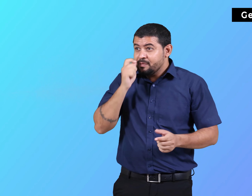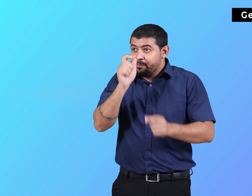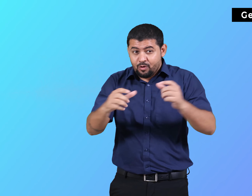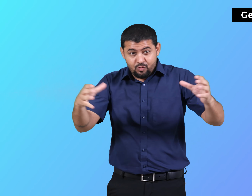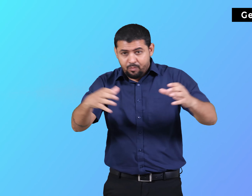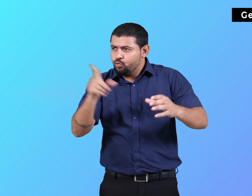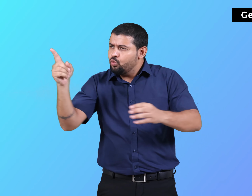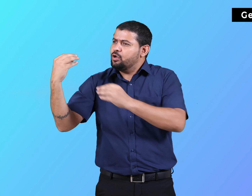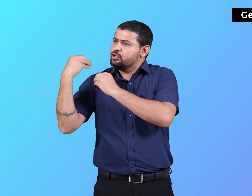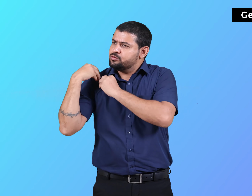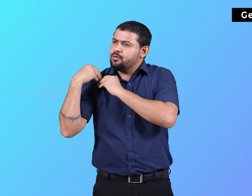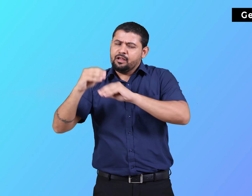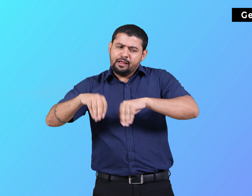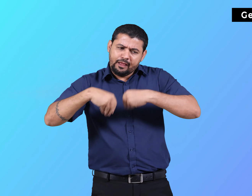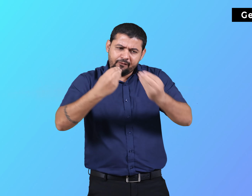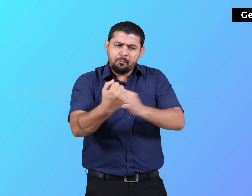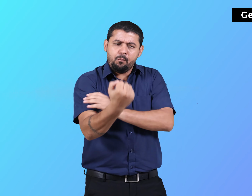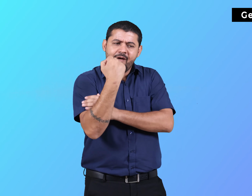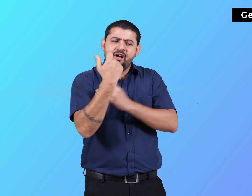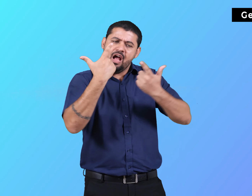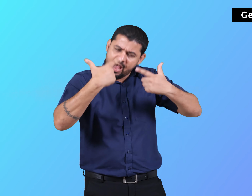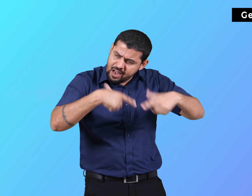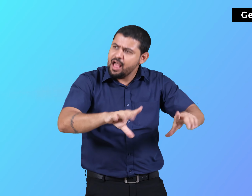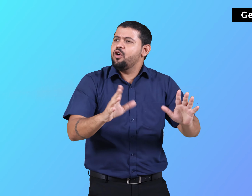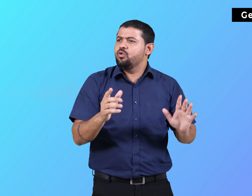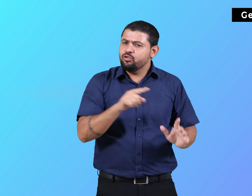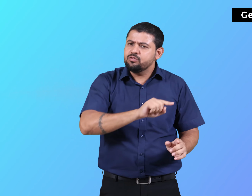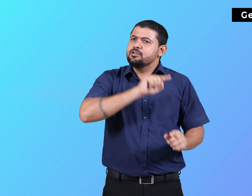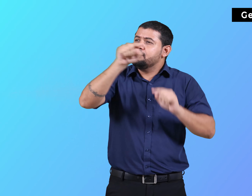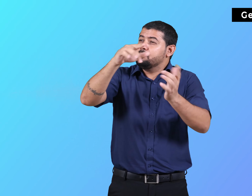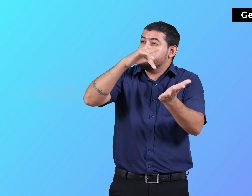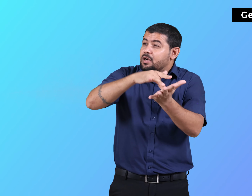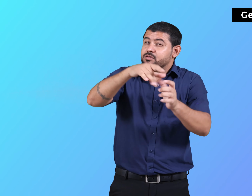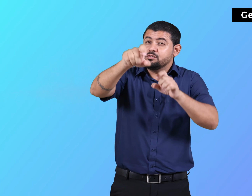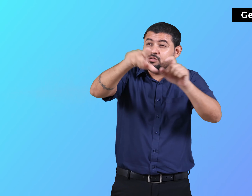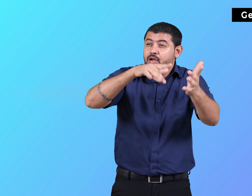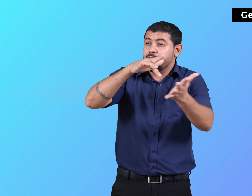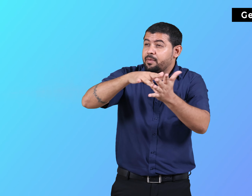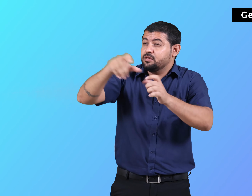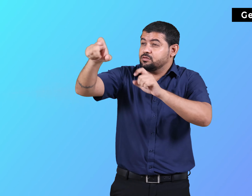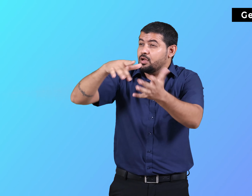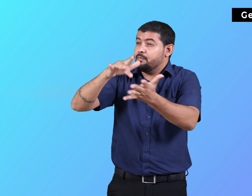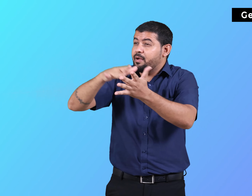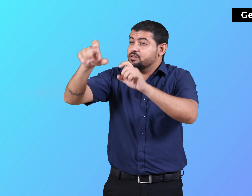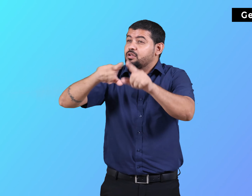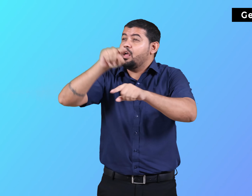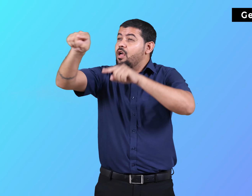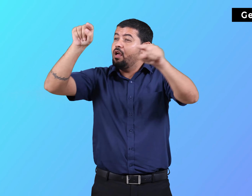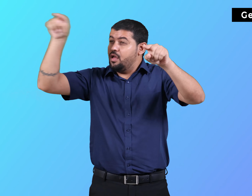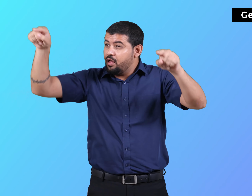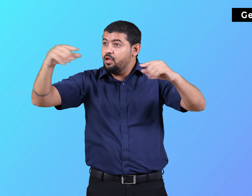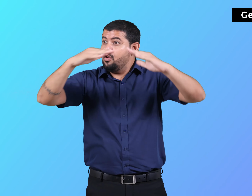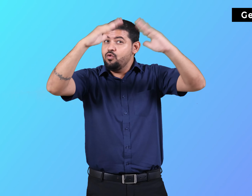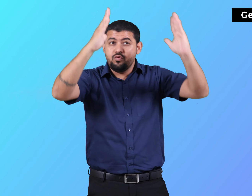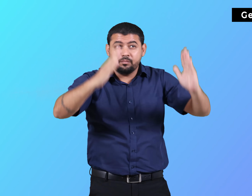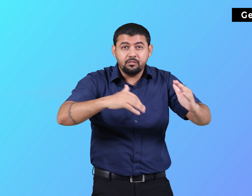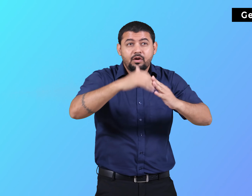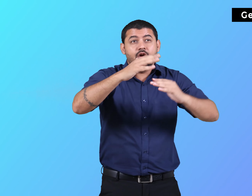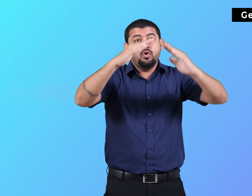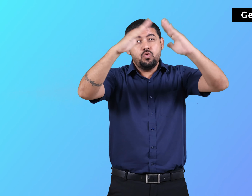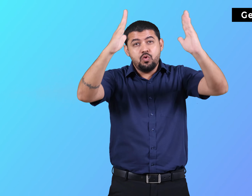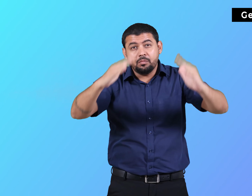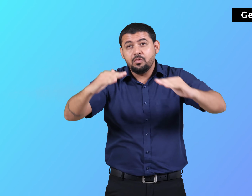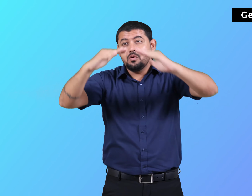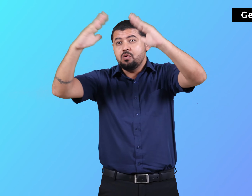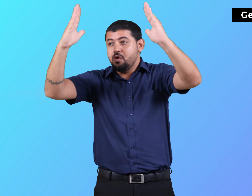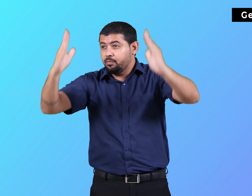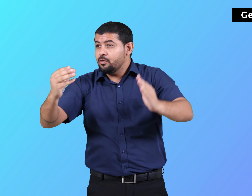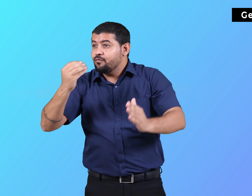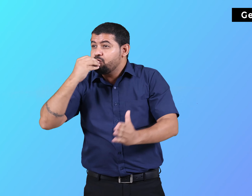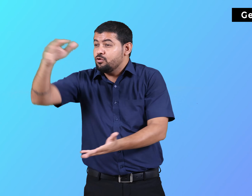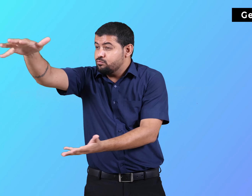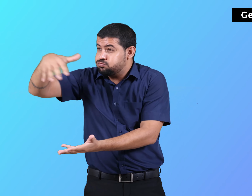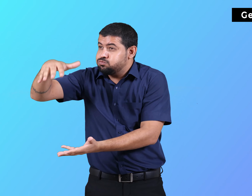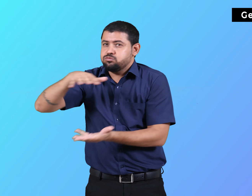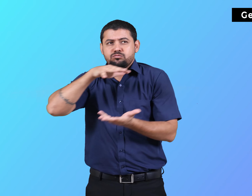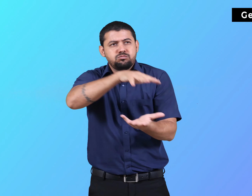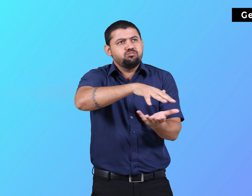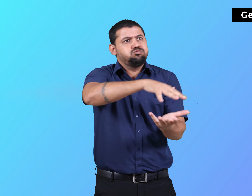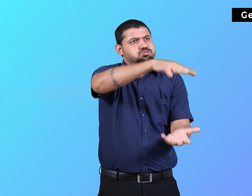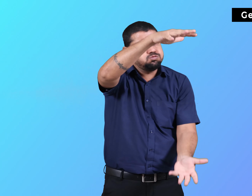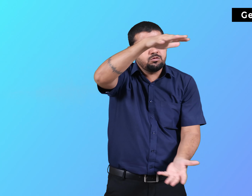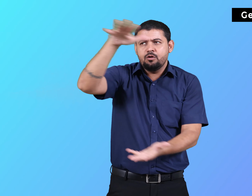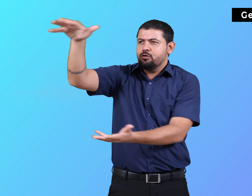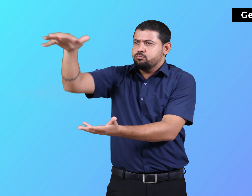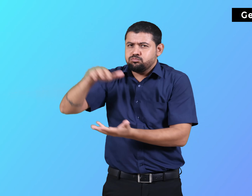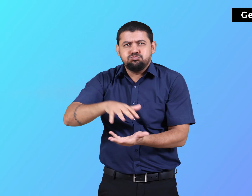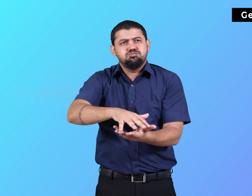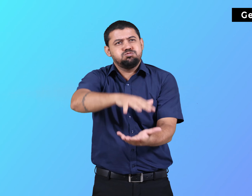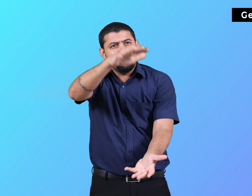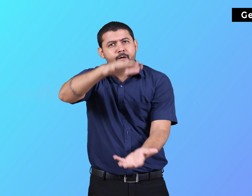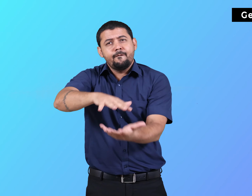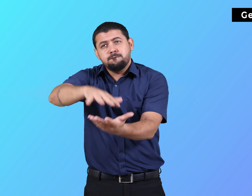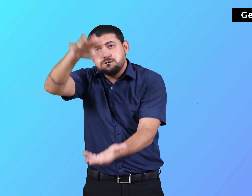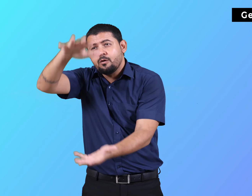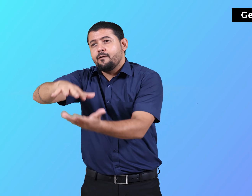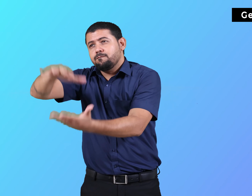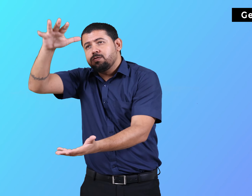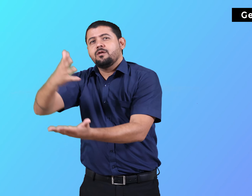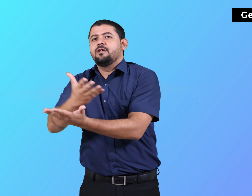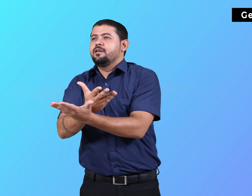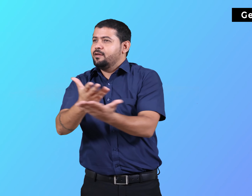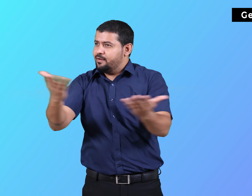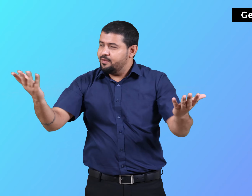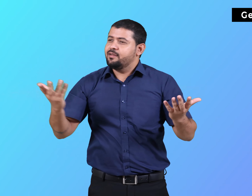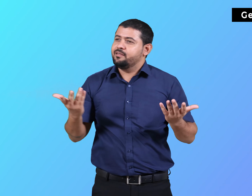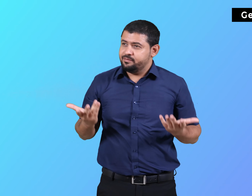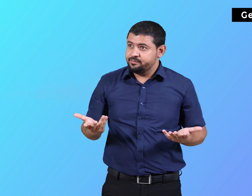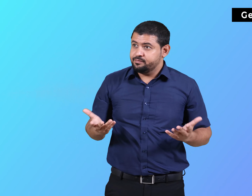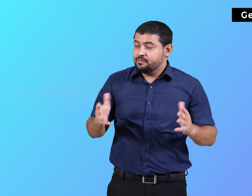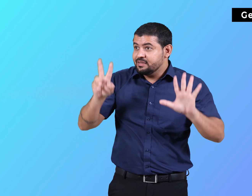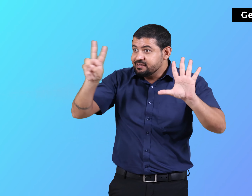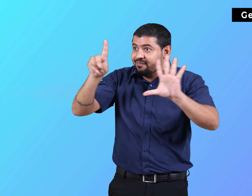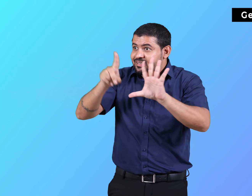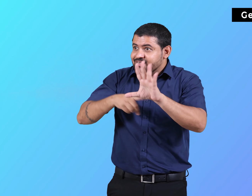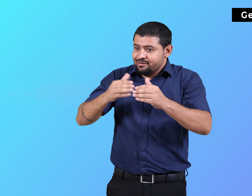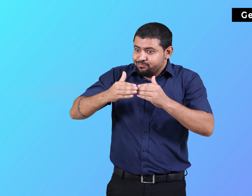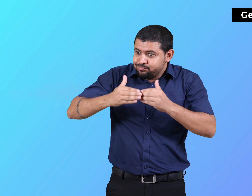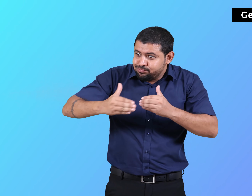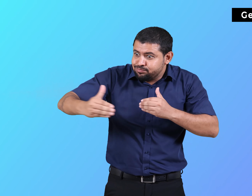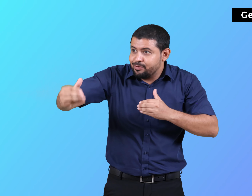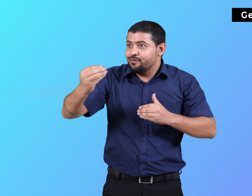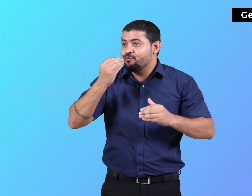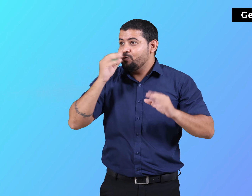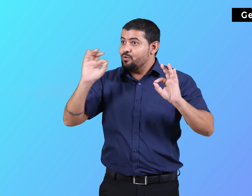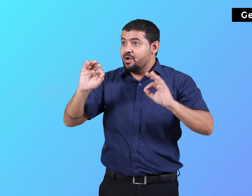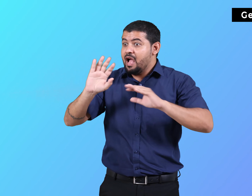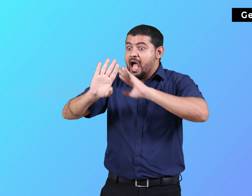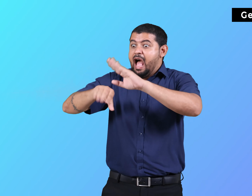With your authority they can collect all this food during the seven good years and store it in the cities until it is needed.